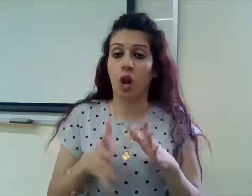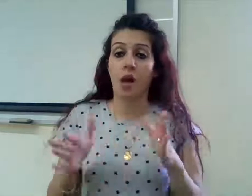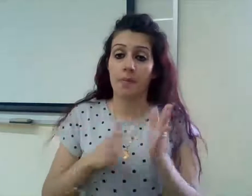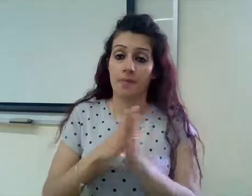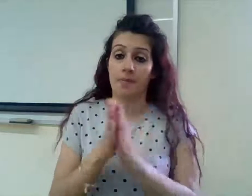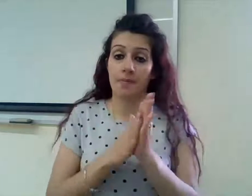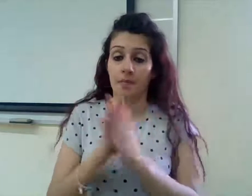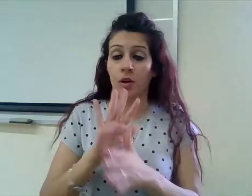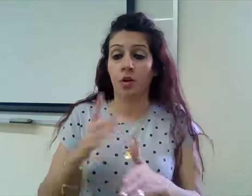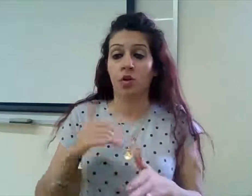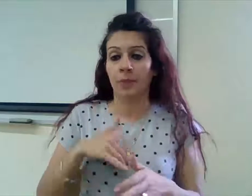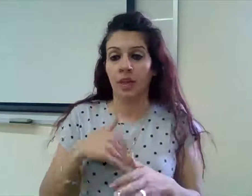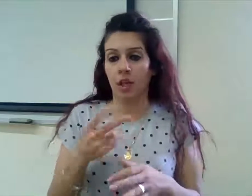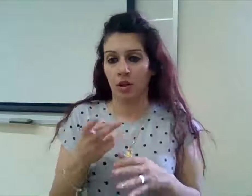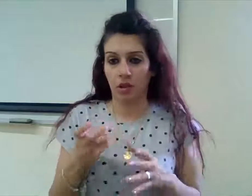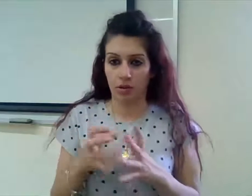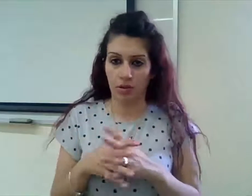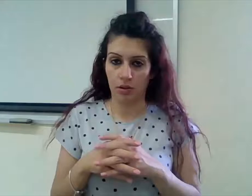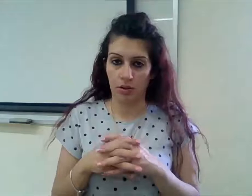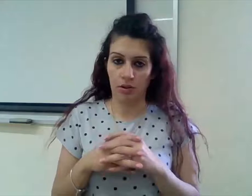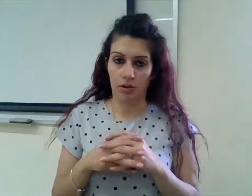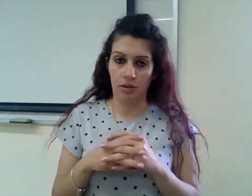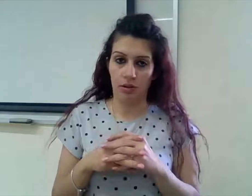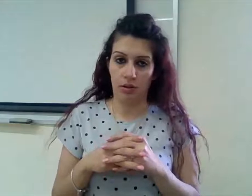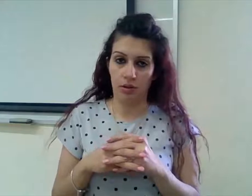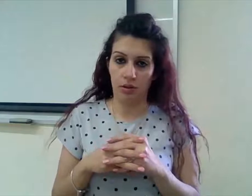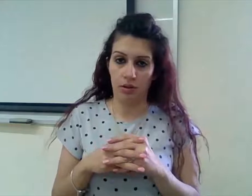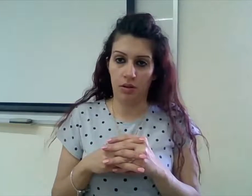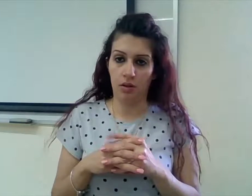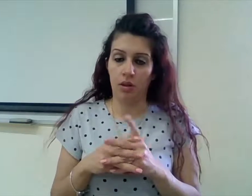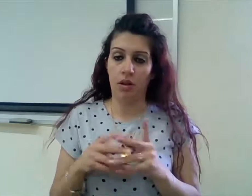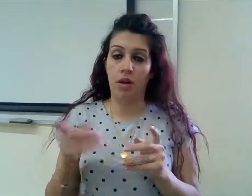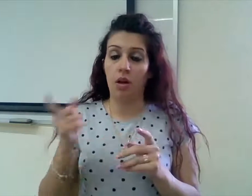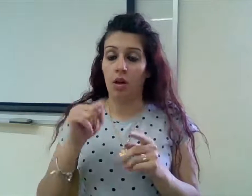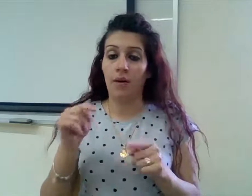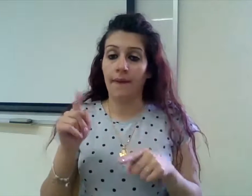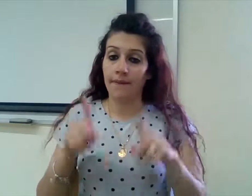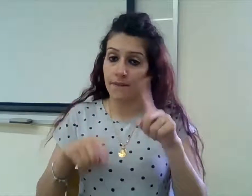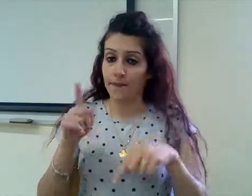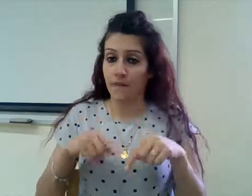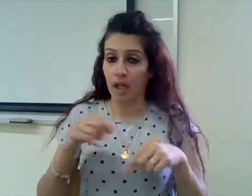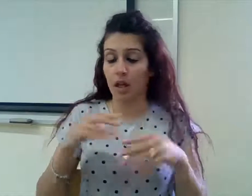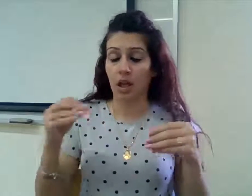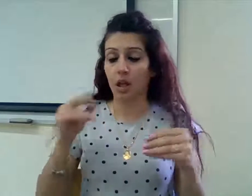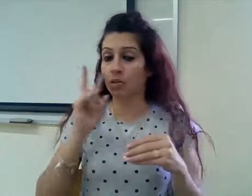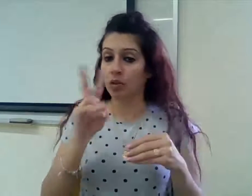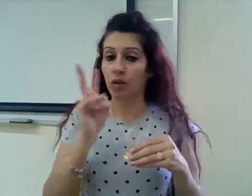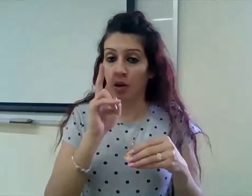Xena briefly sort of answer it in a way but I would like to ask it because she